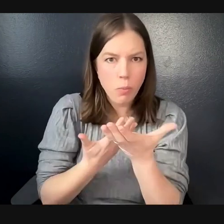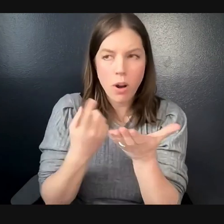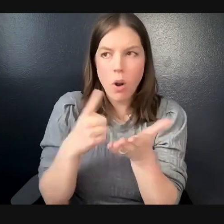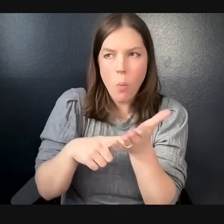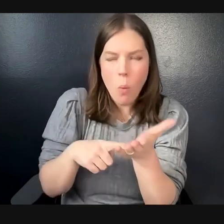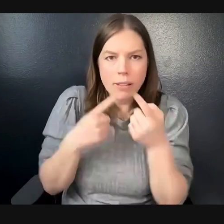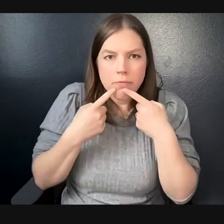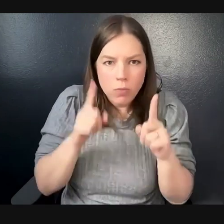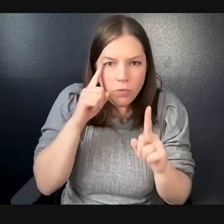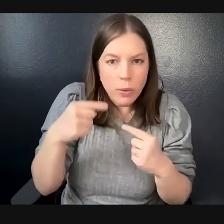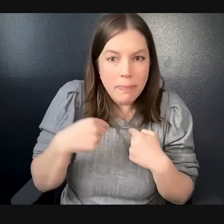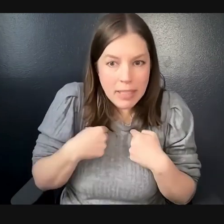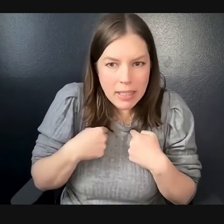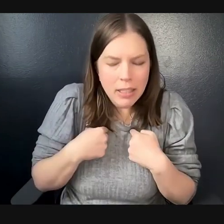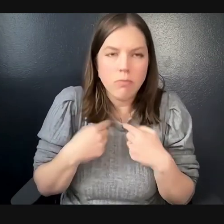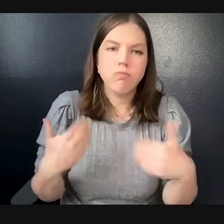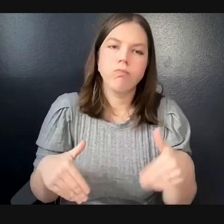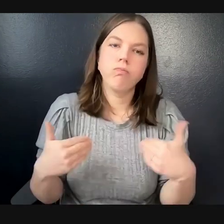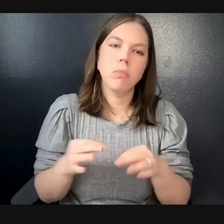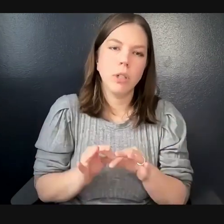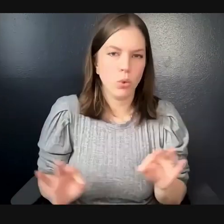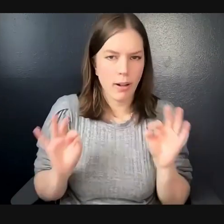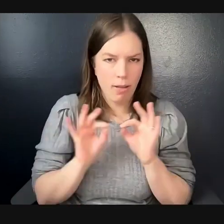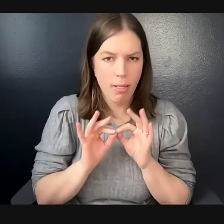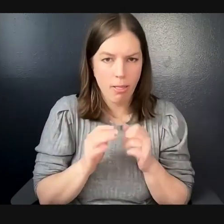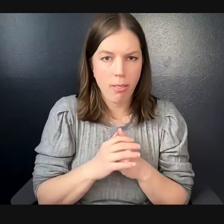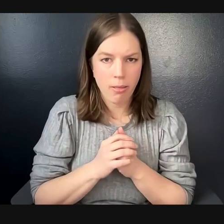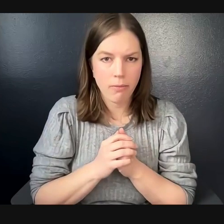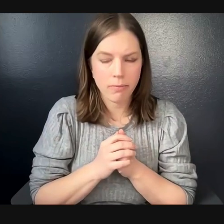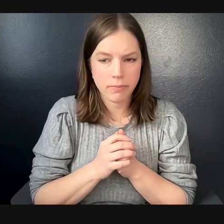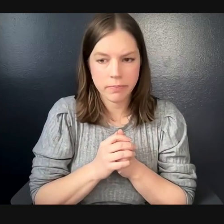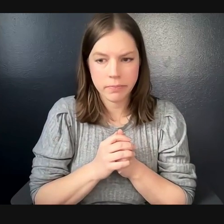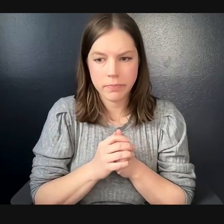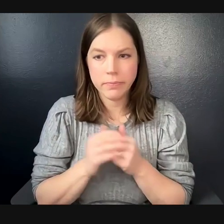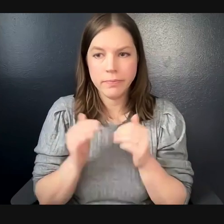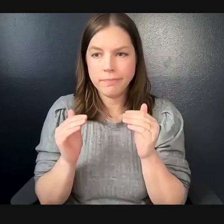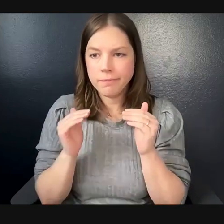on the accommodations that are effective for you, are critical. Next slide.